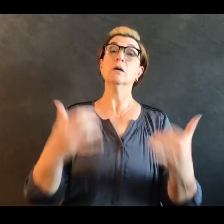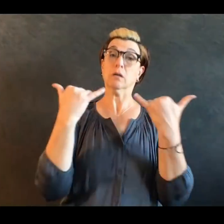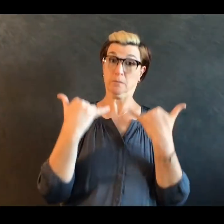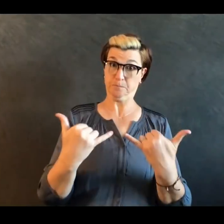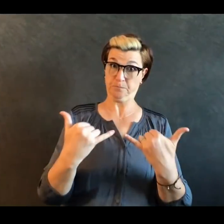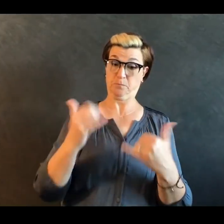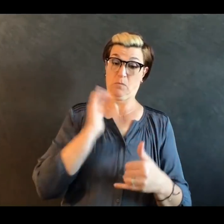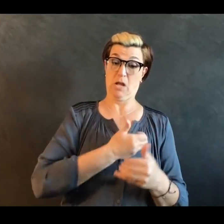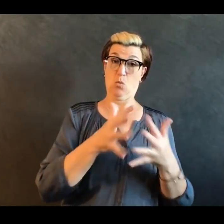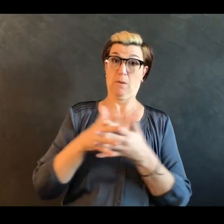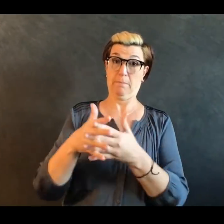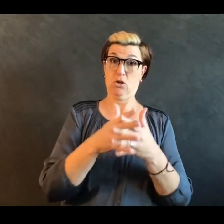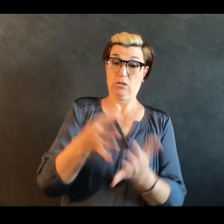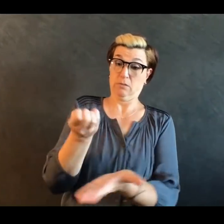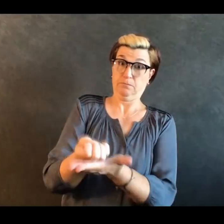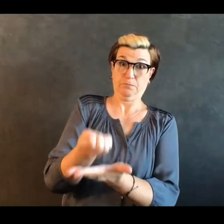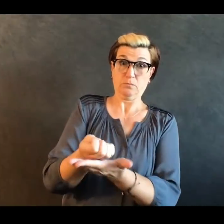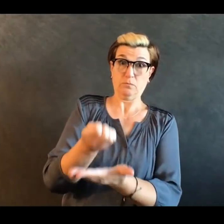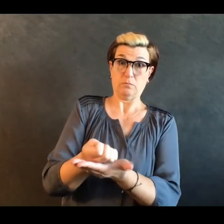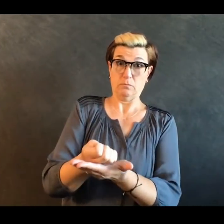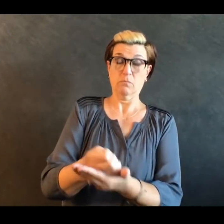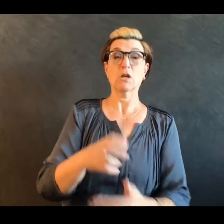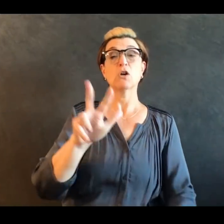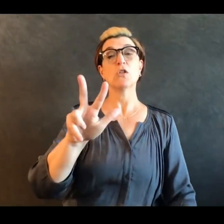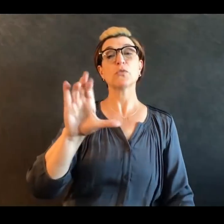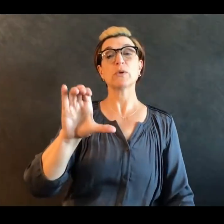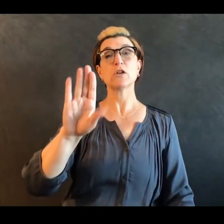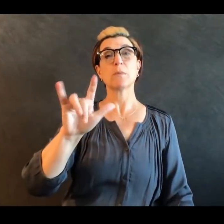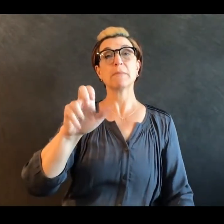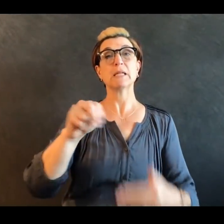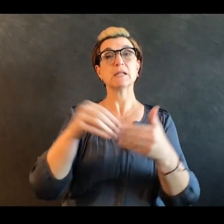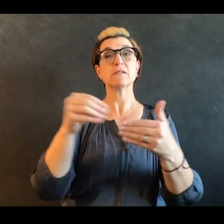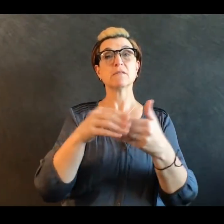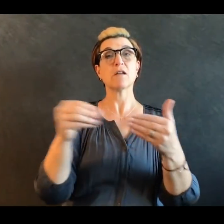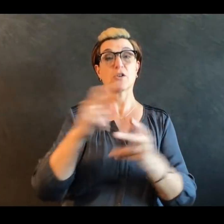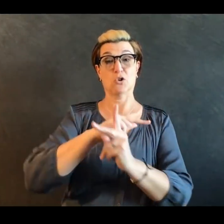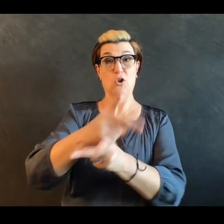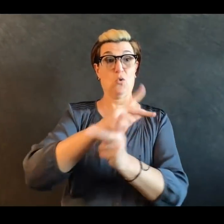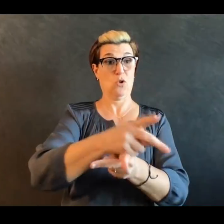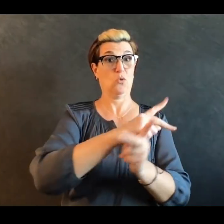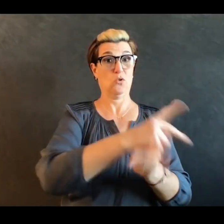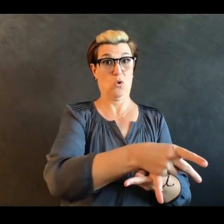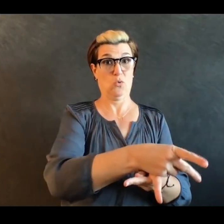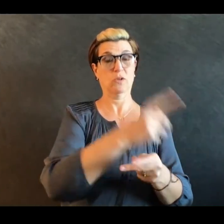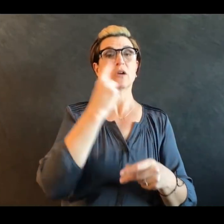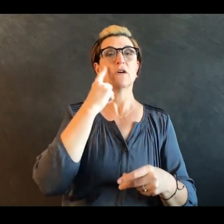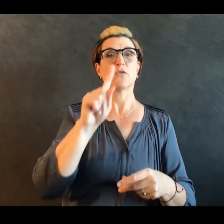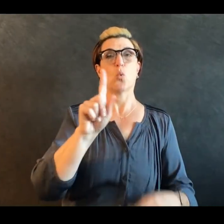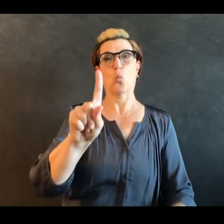processed 300 billion dollars in loans to more than 1 million small businesses